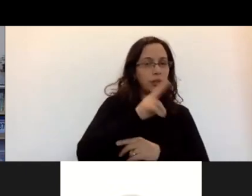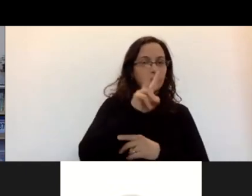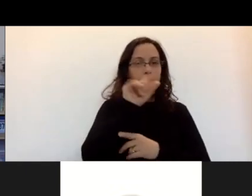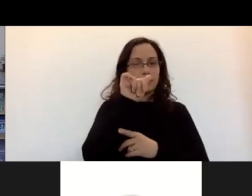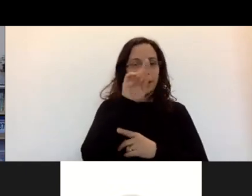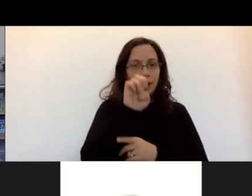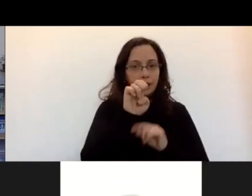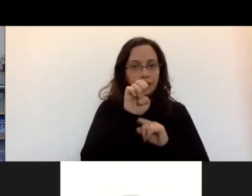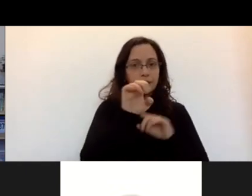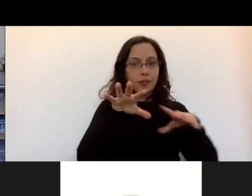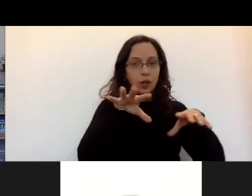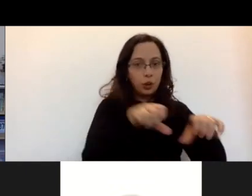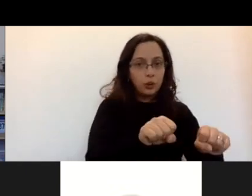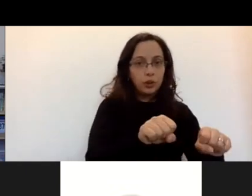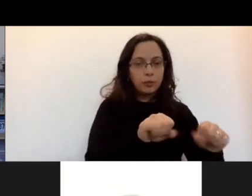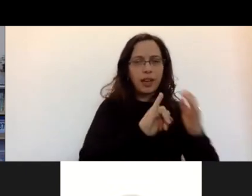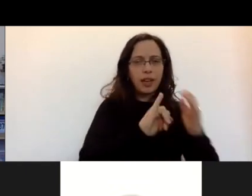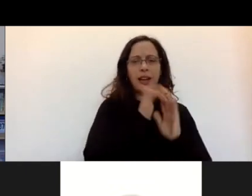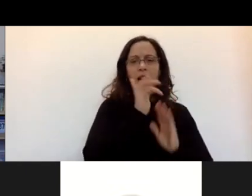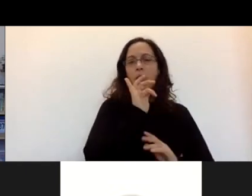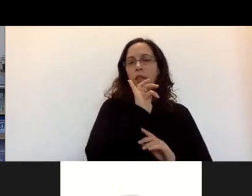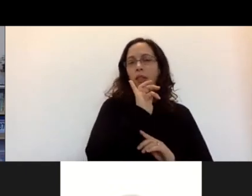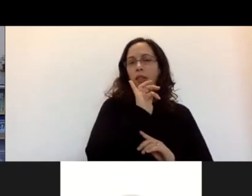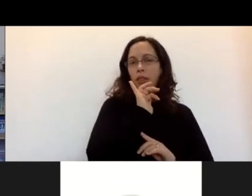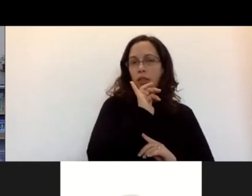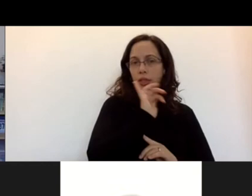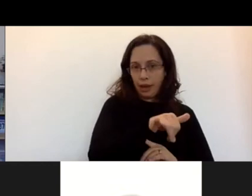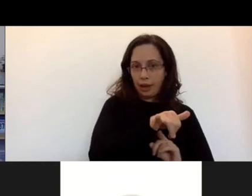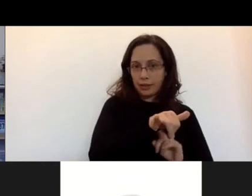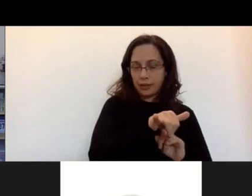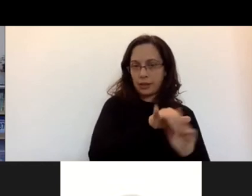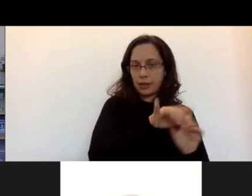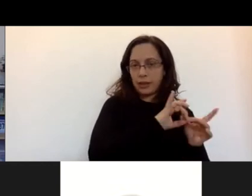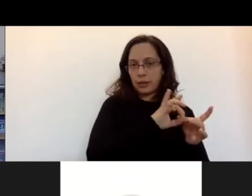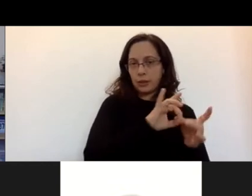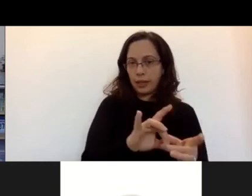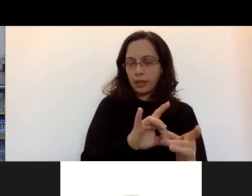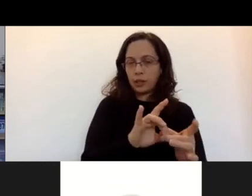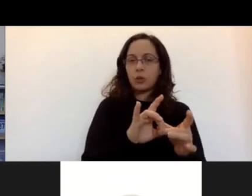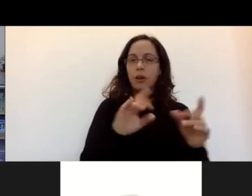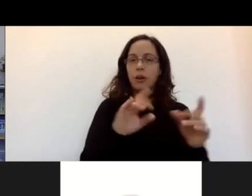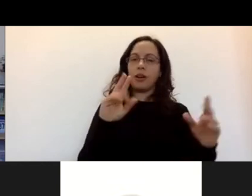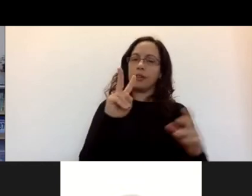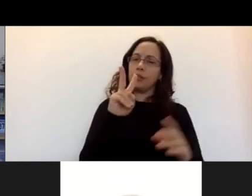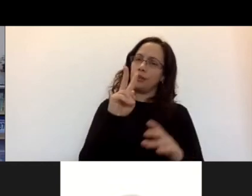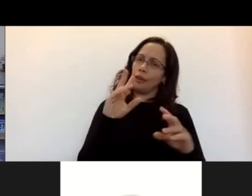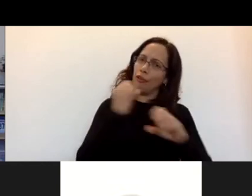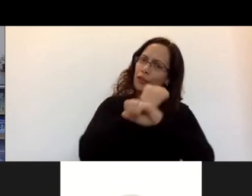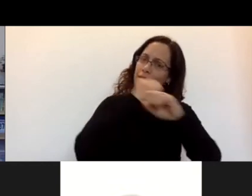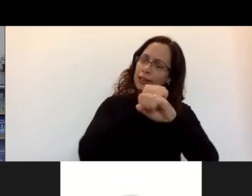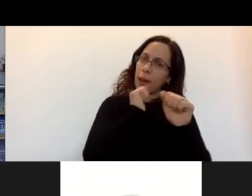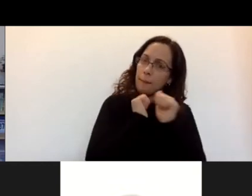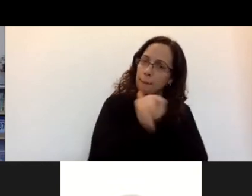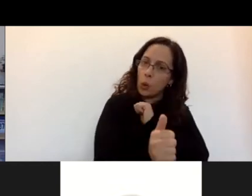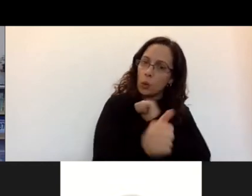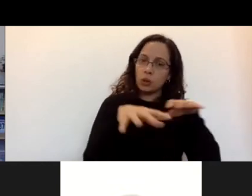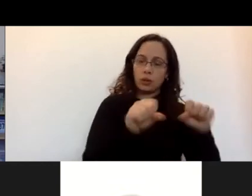which that translates to a violent post-colonial era right that decolonization is not complete that